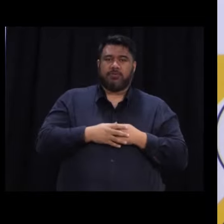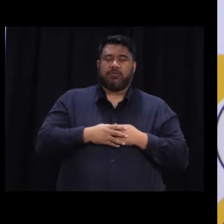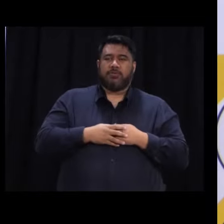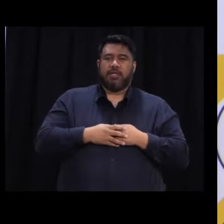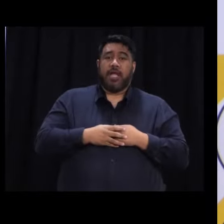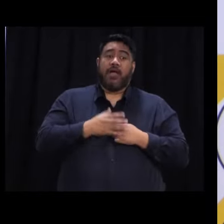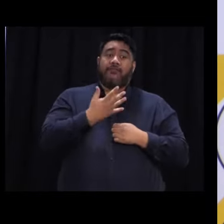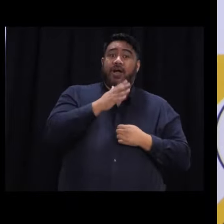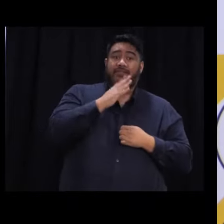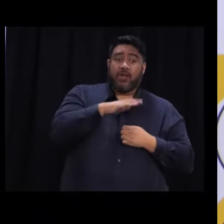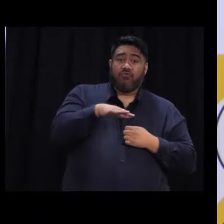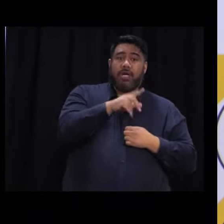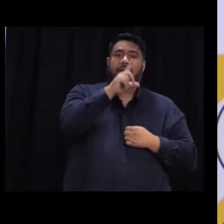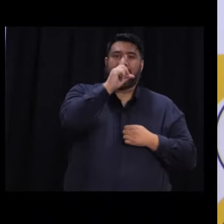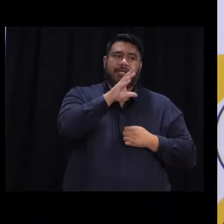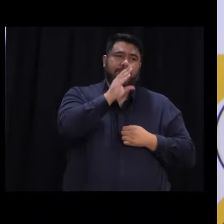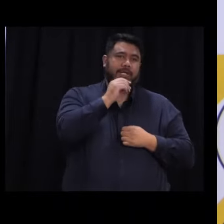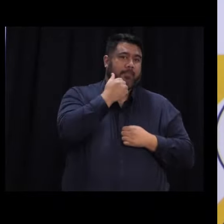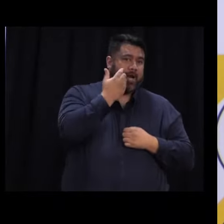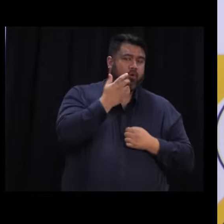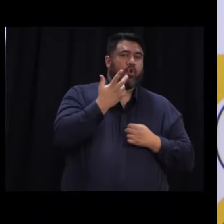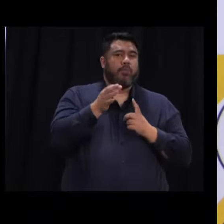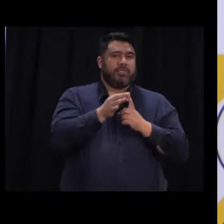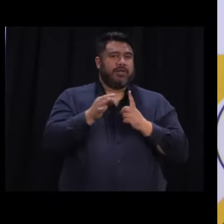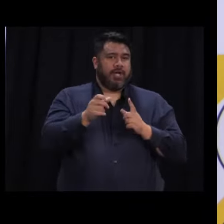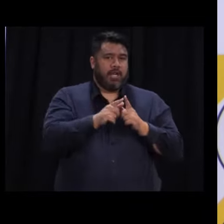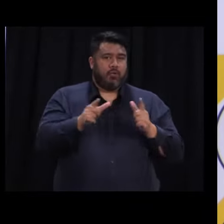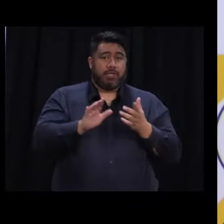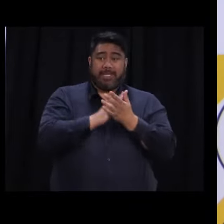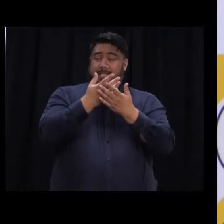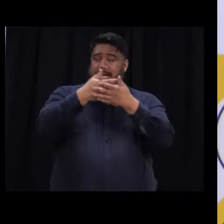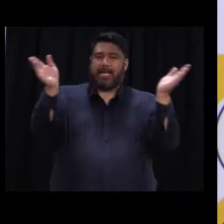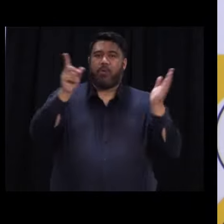Healthline. That is in addition